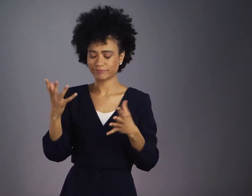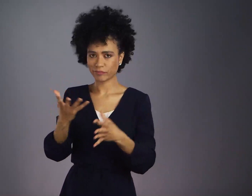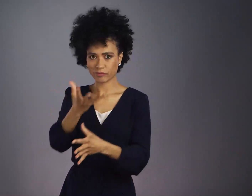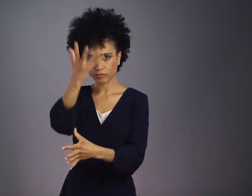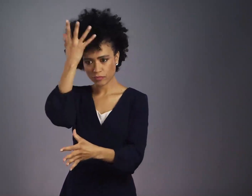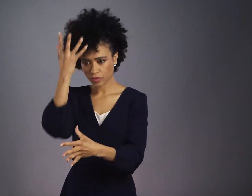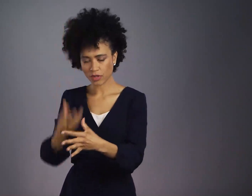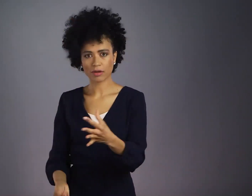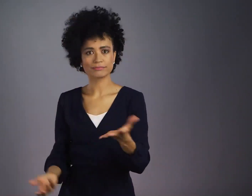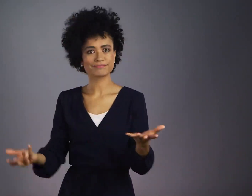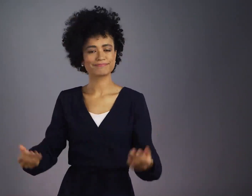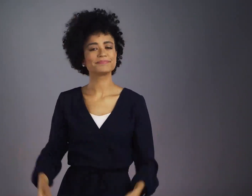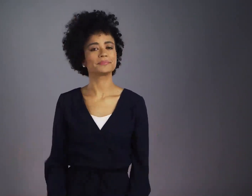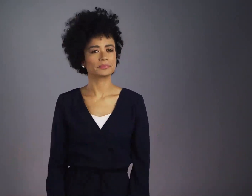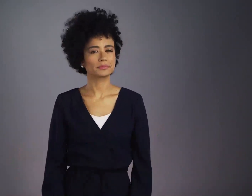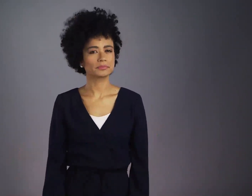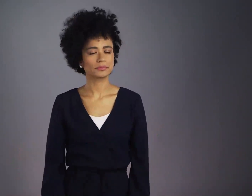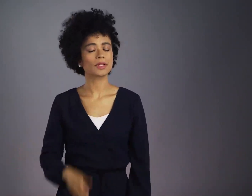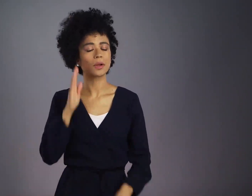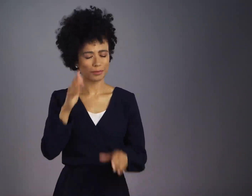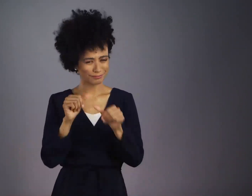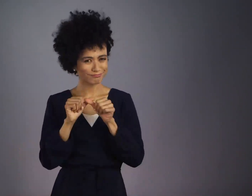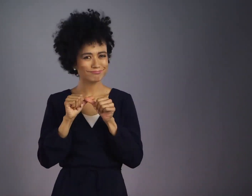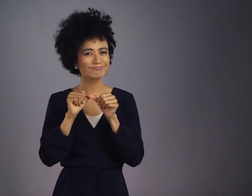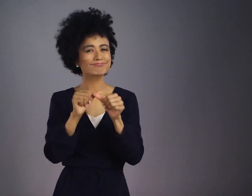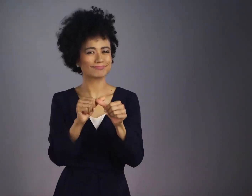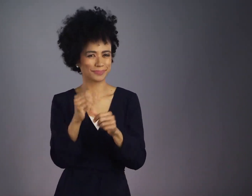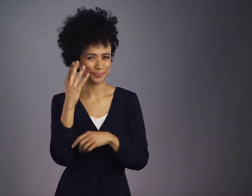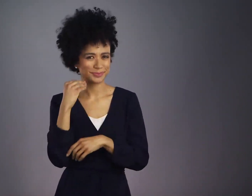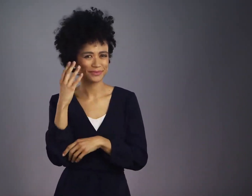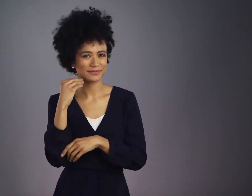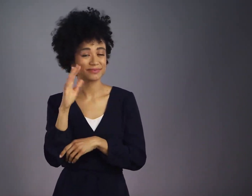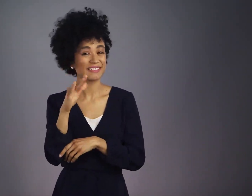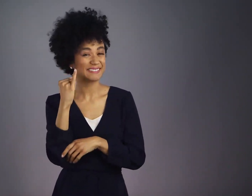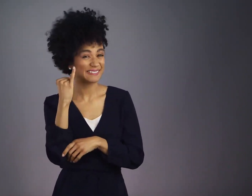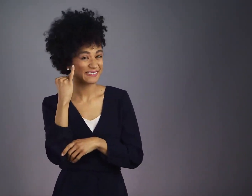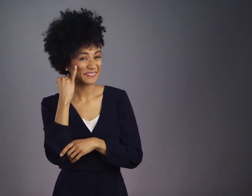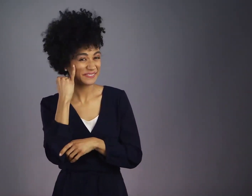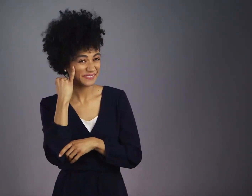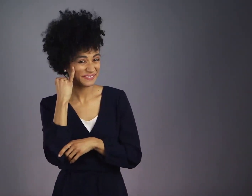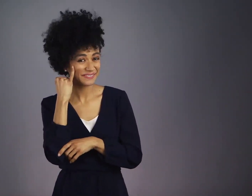That is our experience. That is how we react